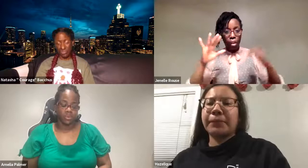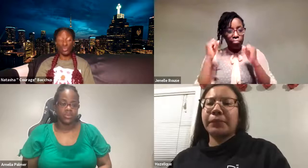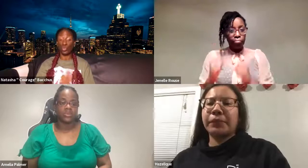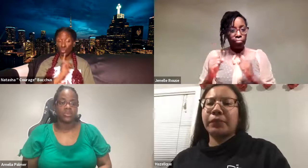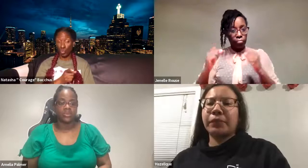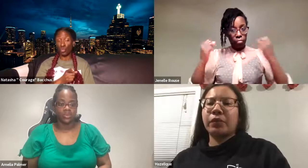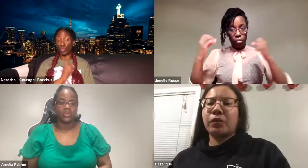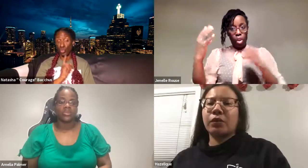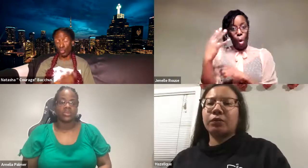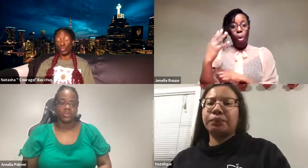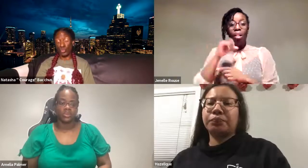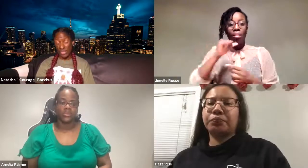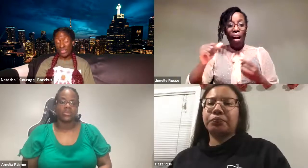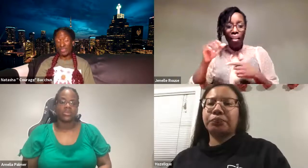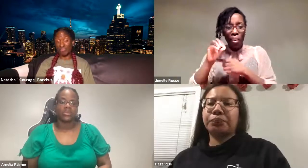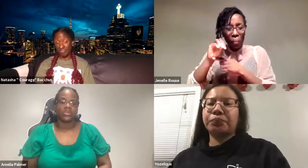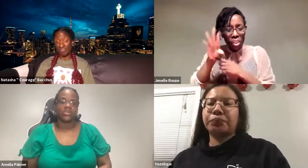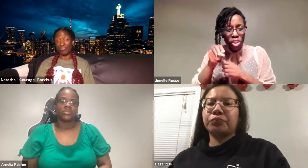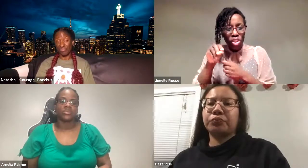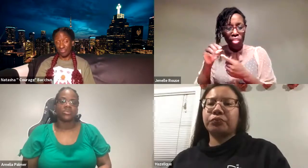talk about ourselves and record our history